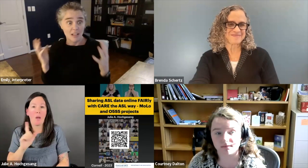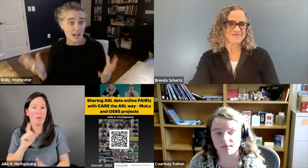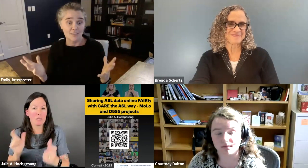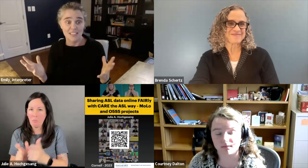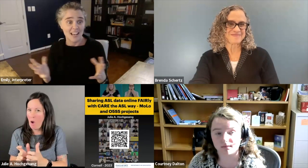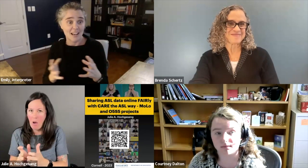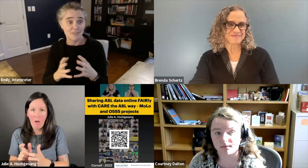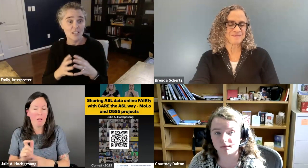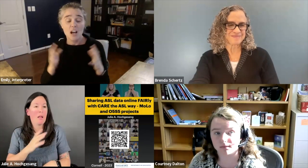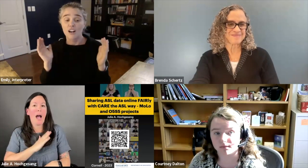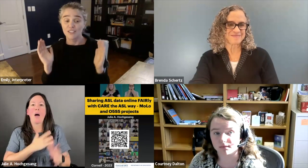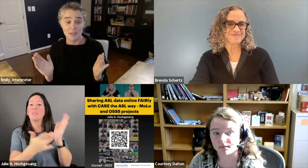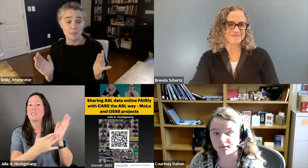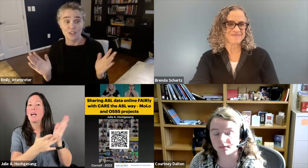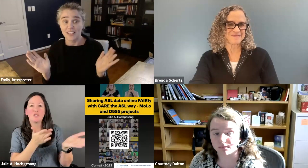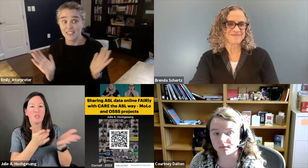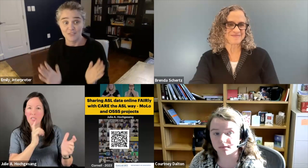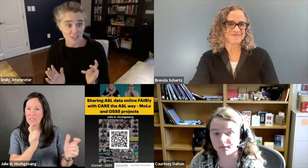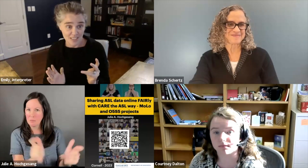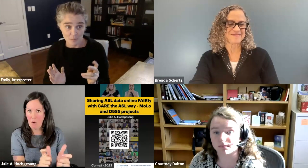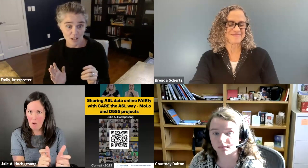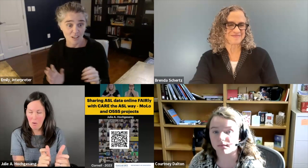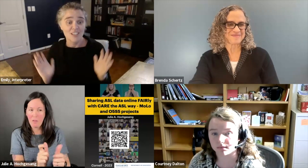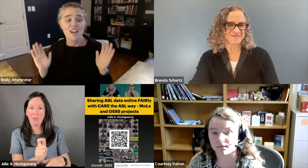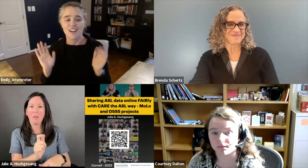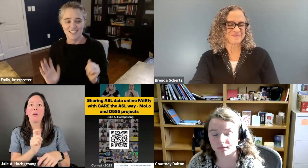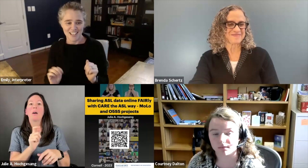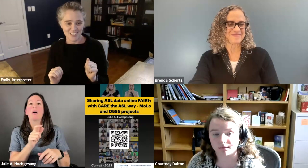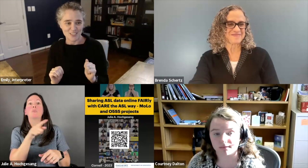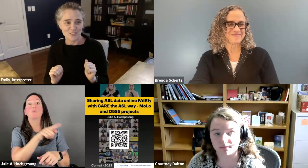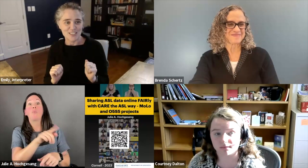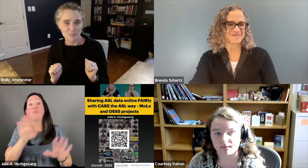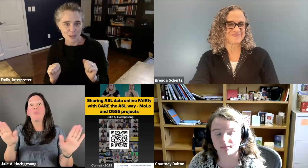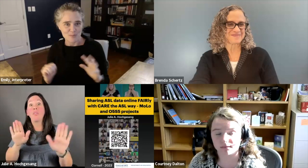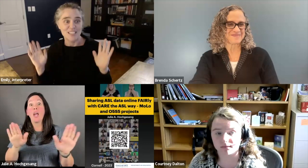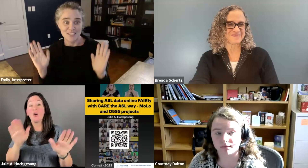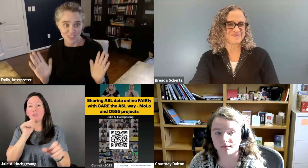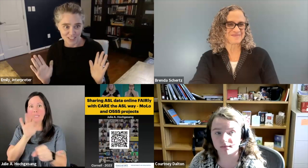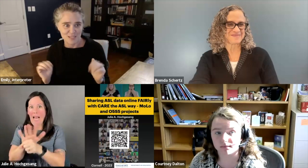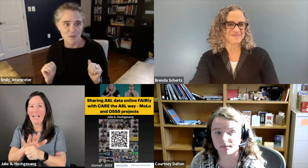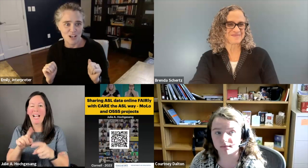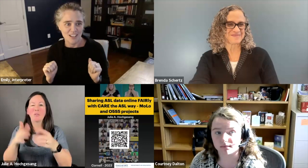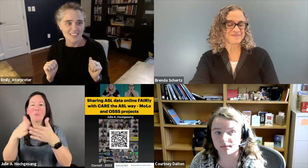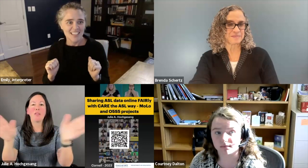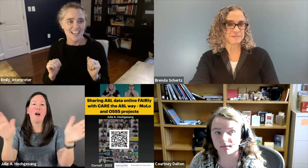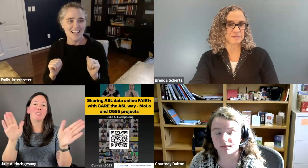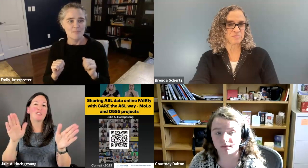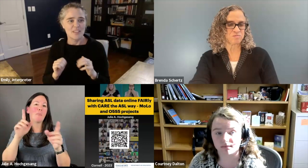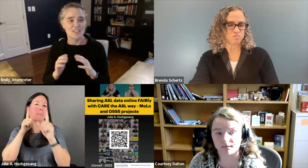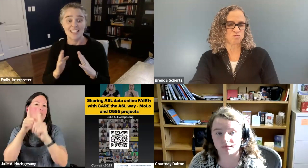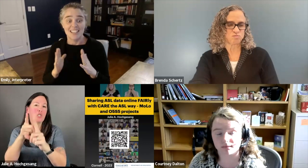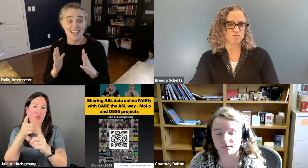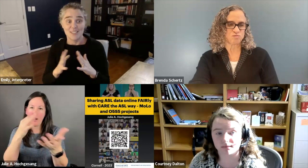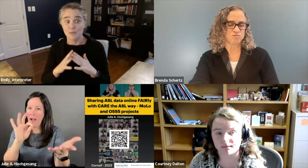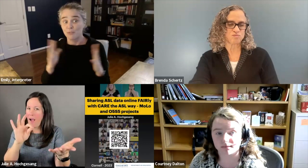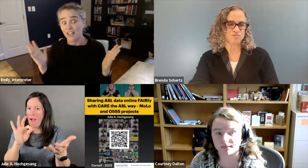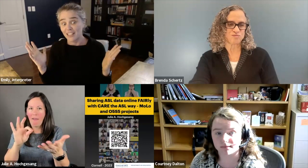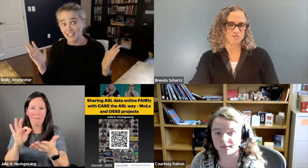lot of Staff our library is very small our tech service department is very small they're dedicated to providing